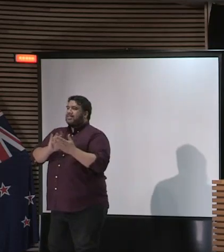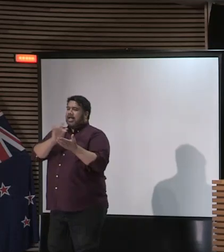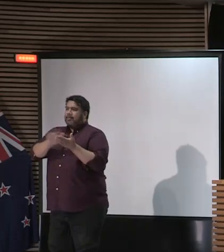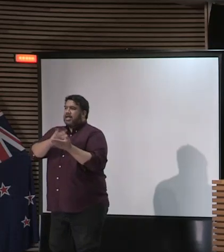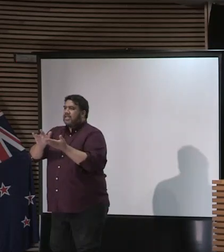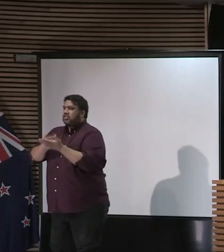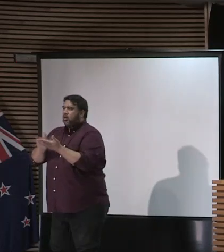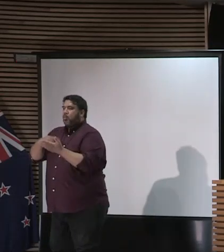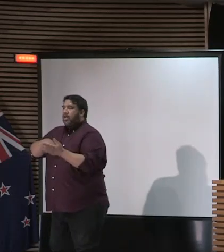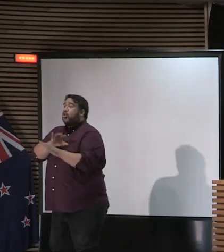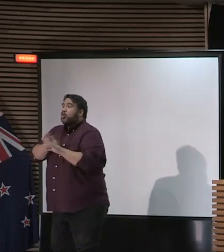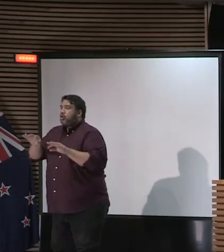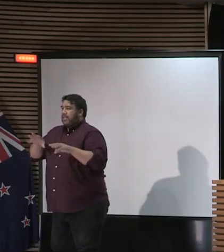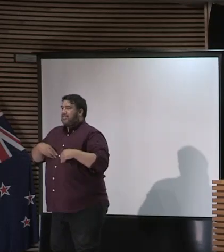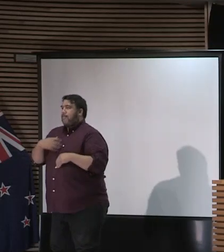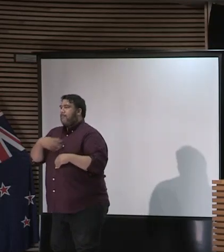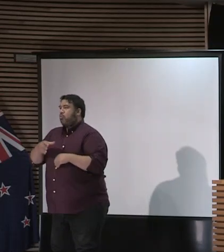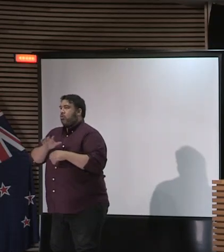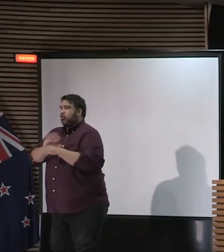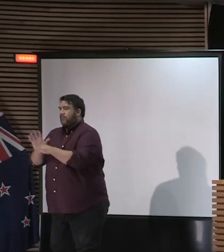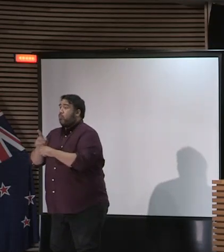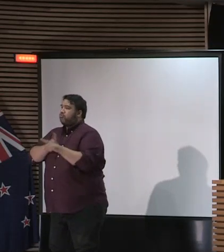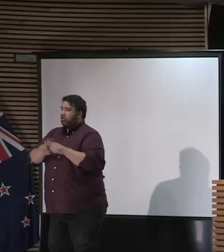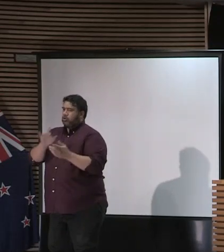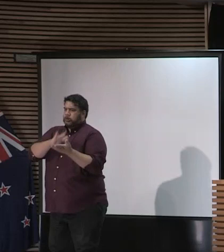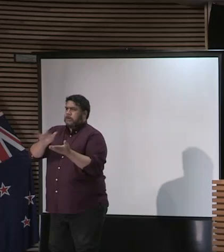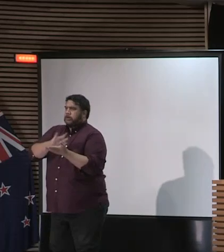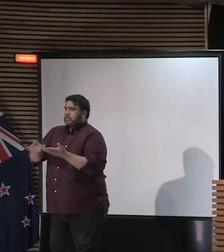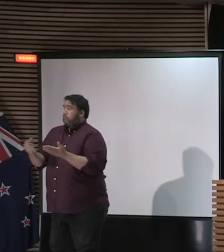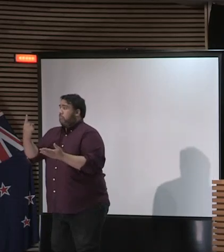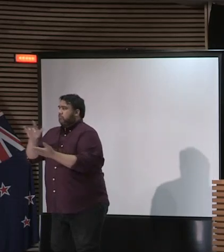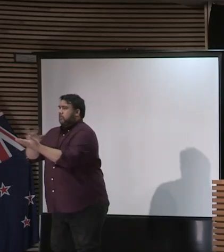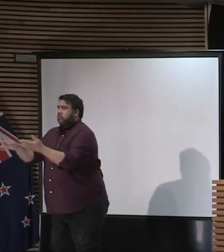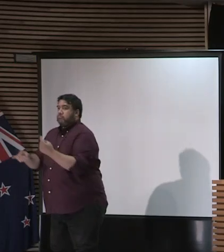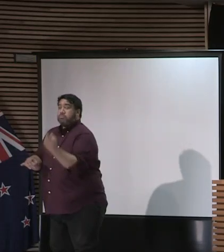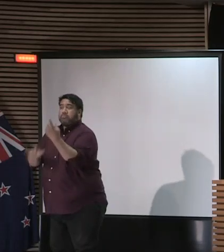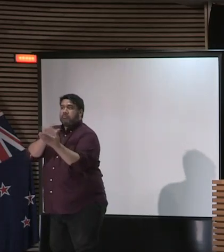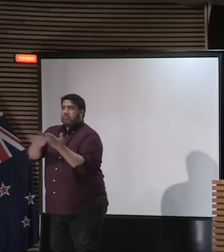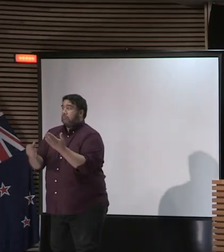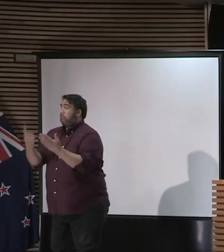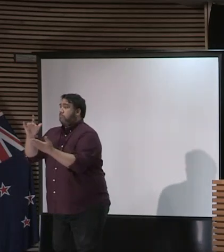continually say elimination does not mean zero cases. It will mean an ongoing campaign